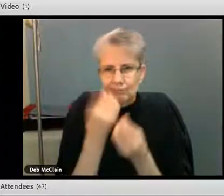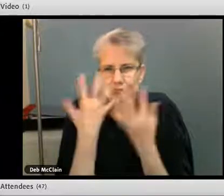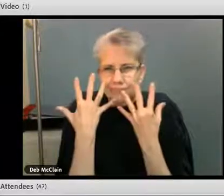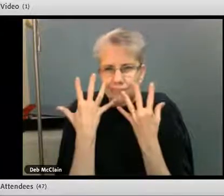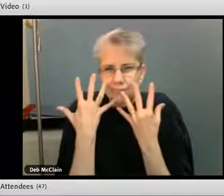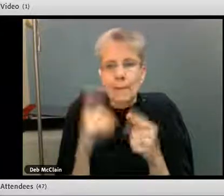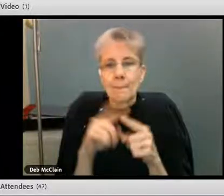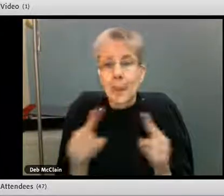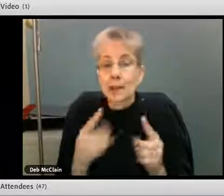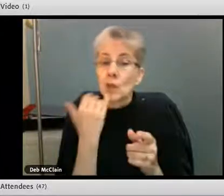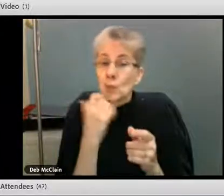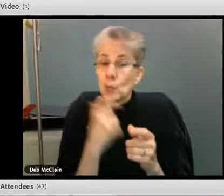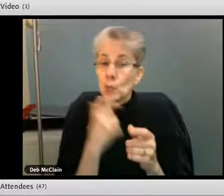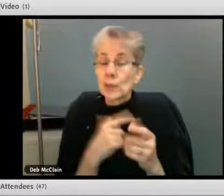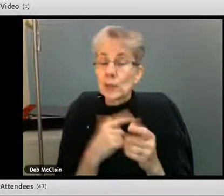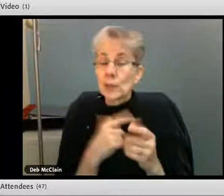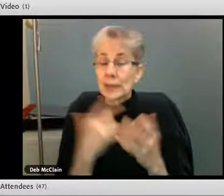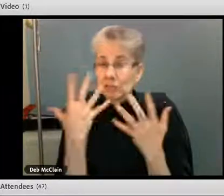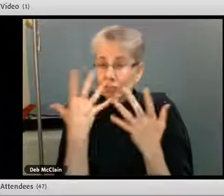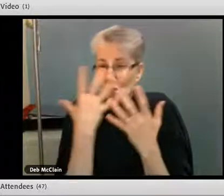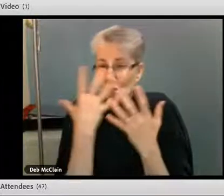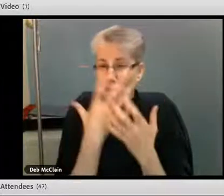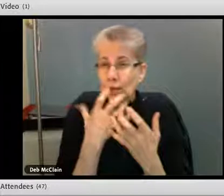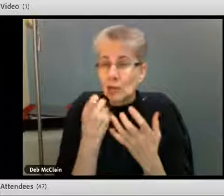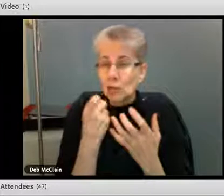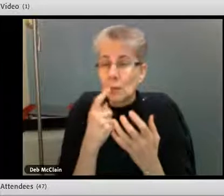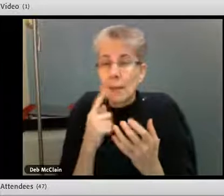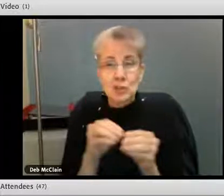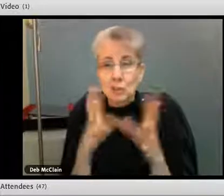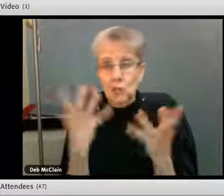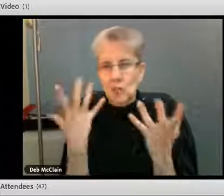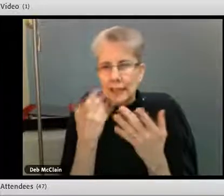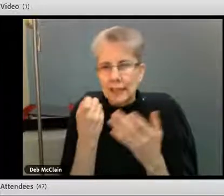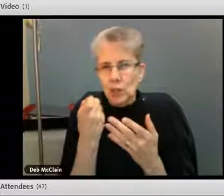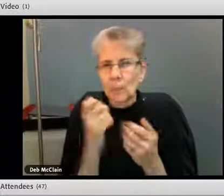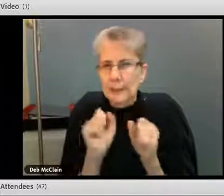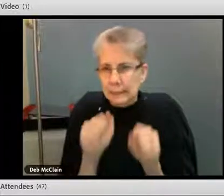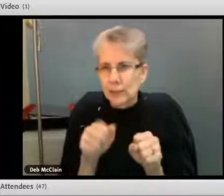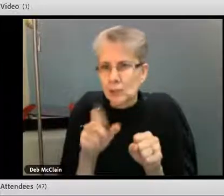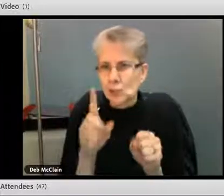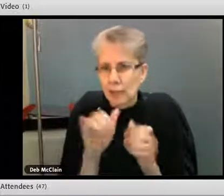Maybe it's a little too bright. Chilla is typing.